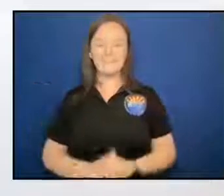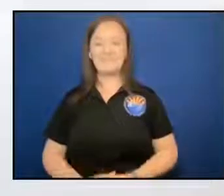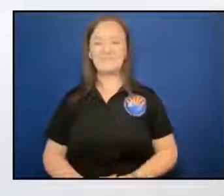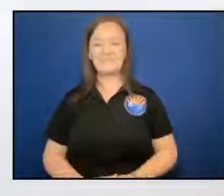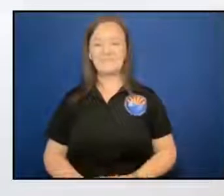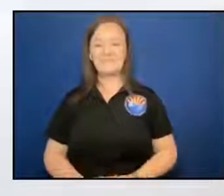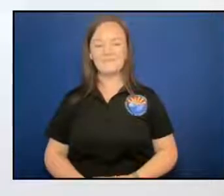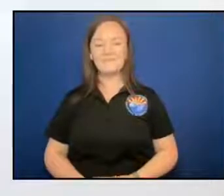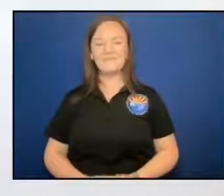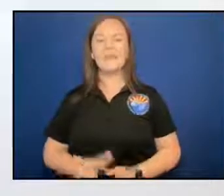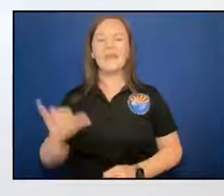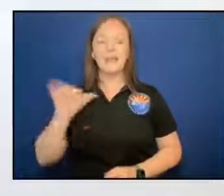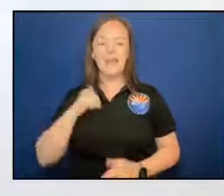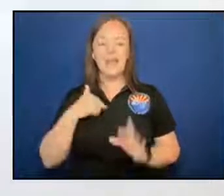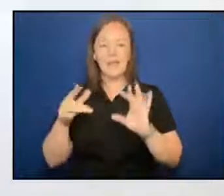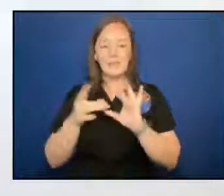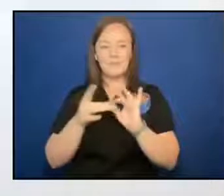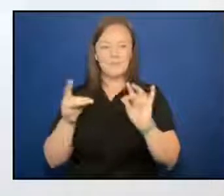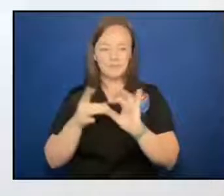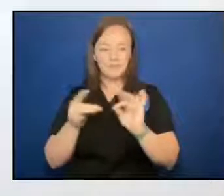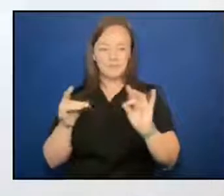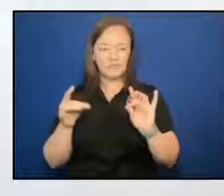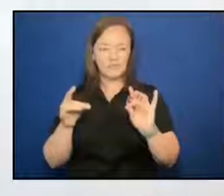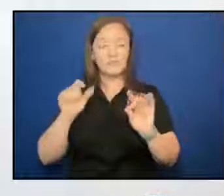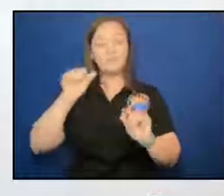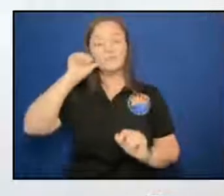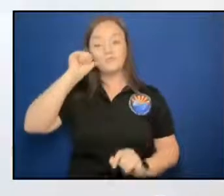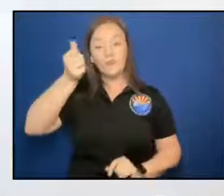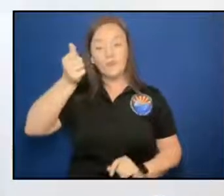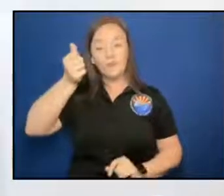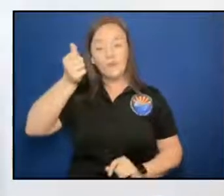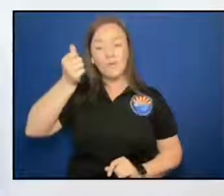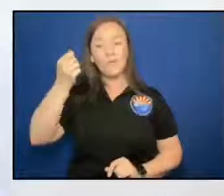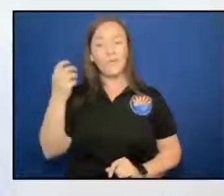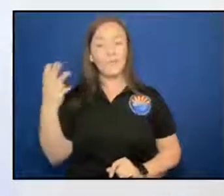OVER THAT SAME LOCATION AND THAT IS WHERE IT WILL GET DANGEROUS.